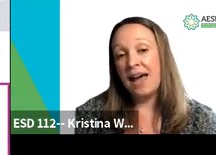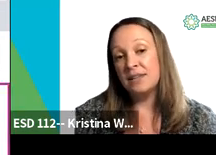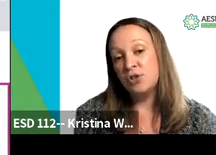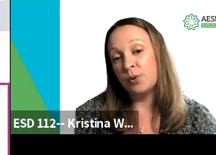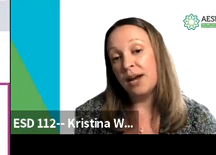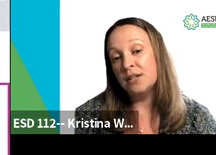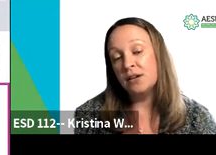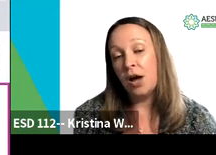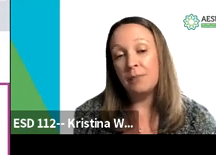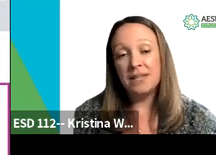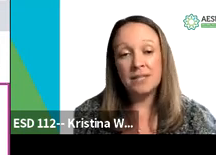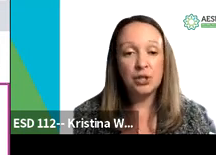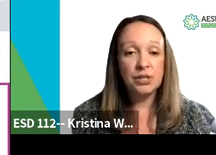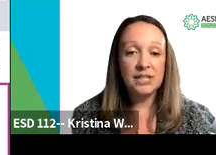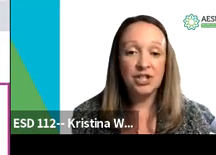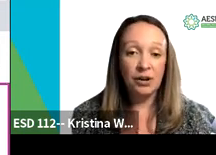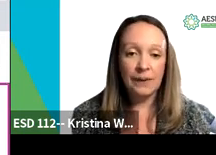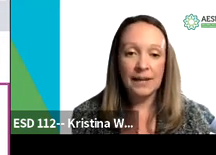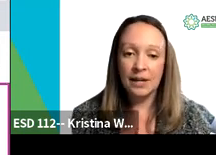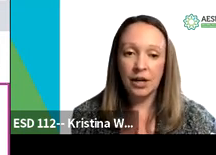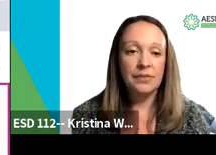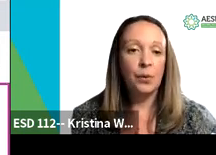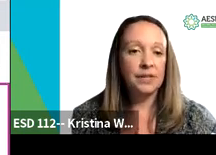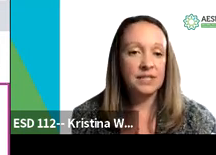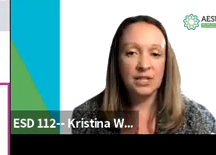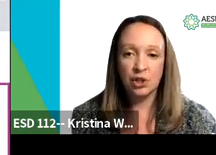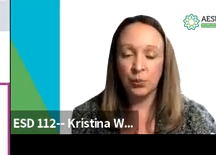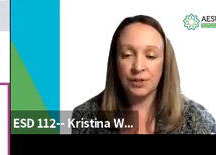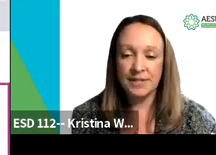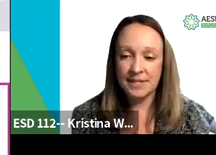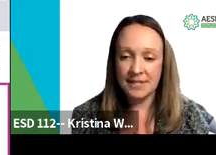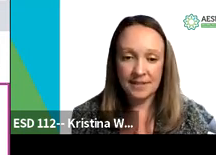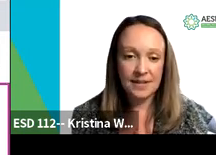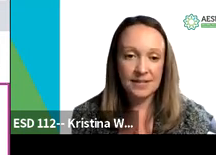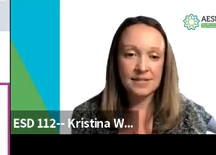ESD 112-- Kristina Wambold: I can add direct comments to the teacher right here. Only the teacher will see this